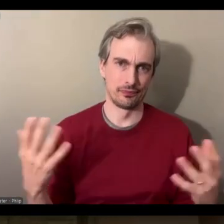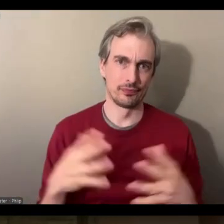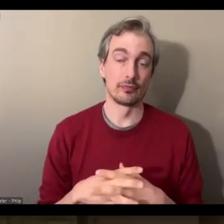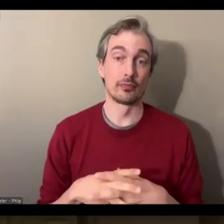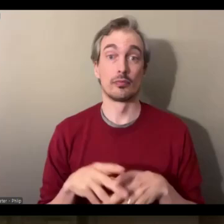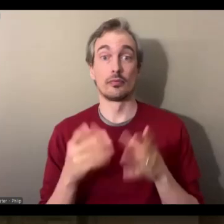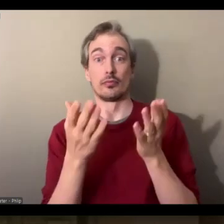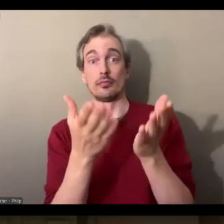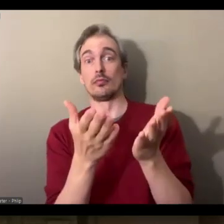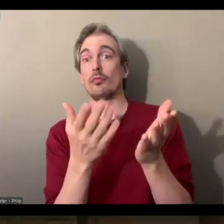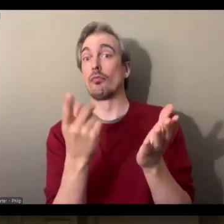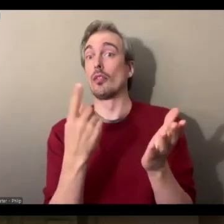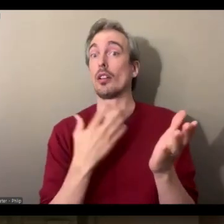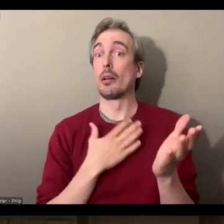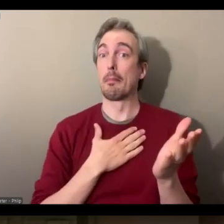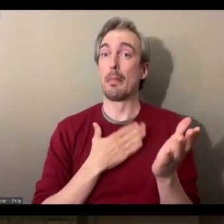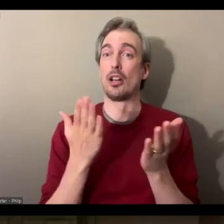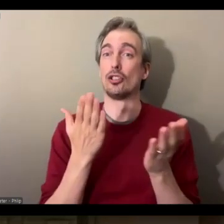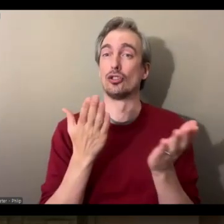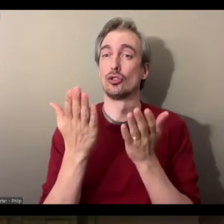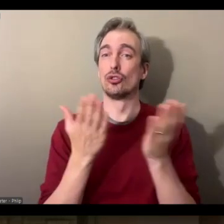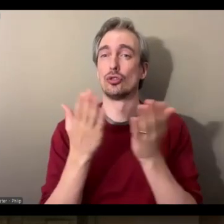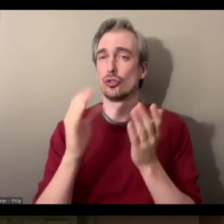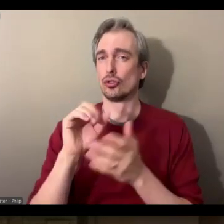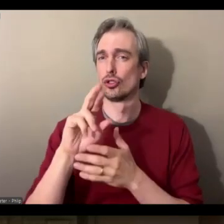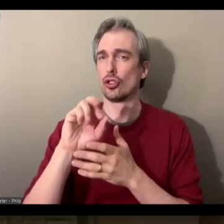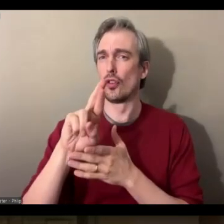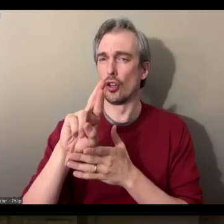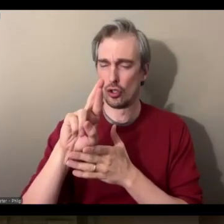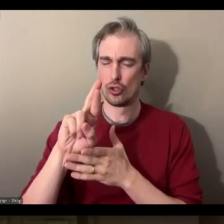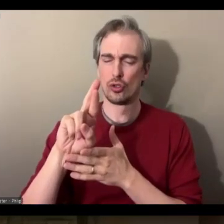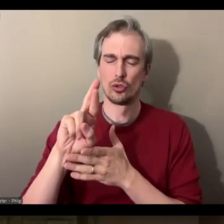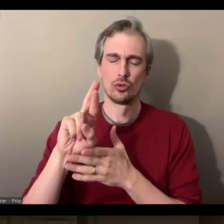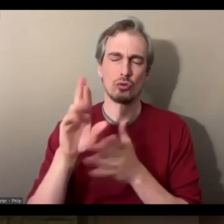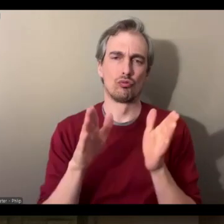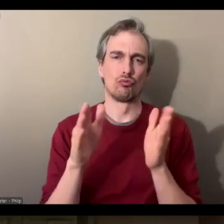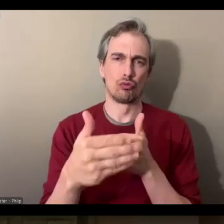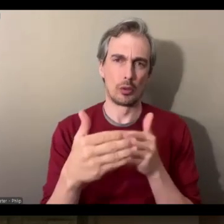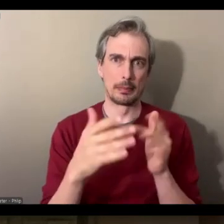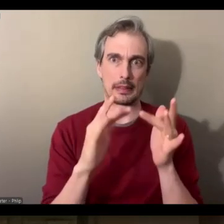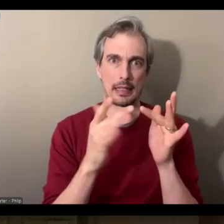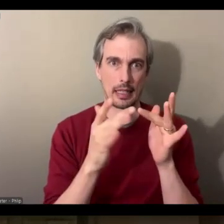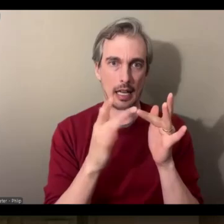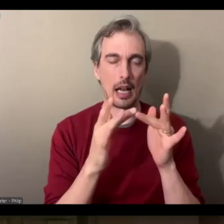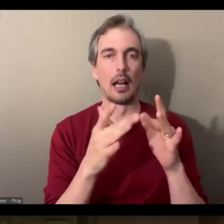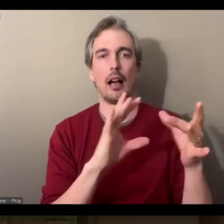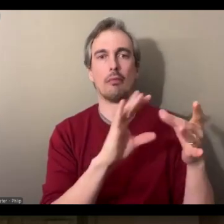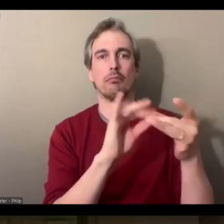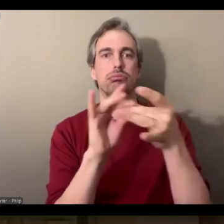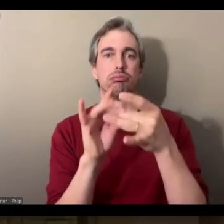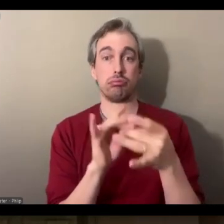scope of my work. This is very high level of finish. Right there. Again. September 2022.